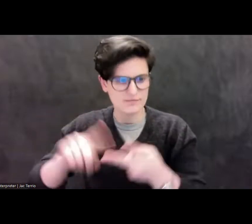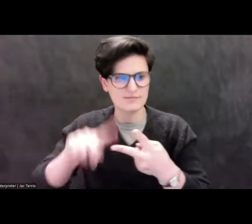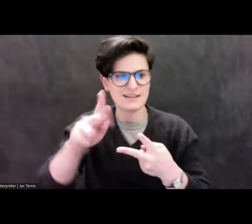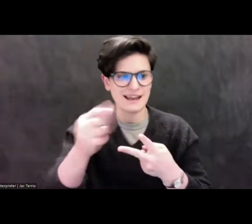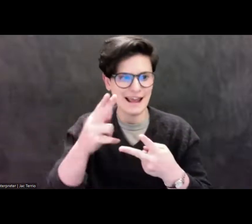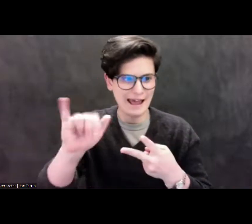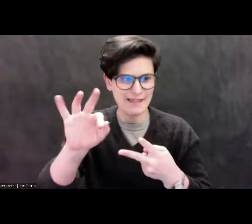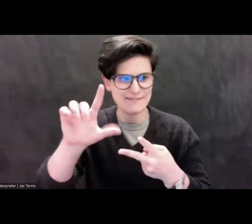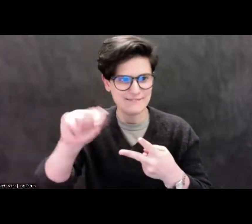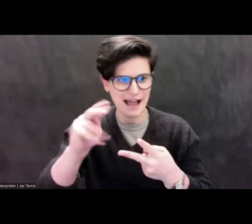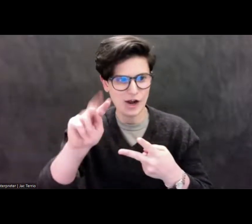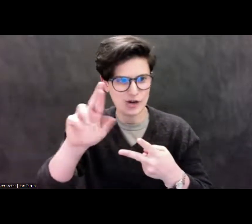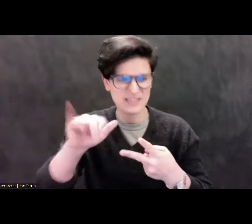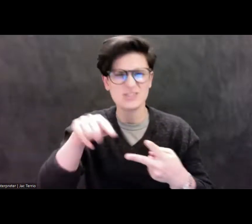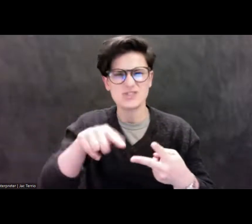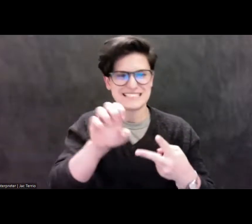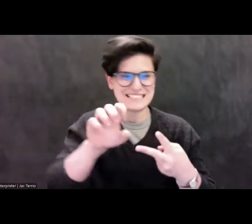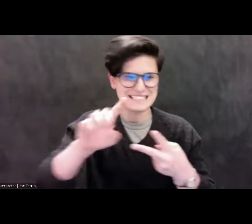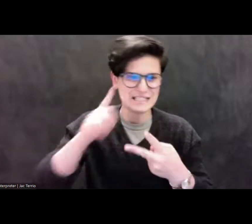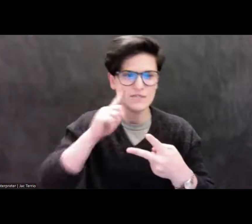15:07:42 project. Debbie and Kathy will be discussing title.